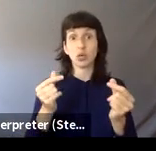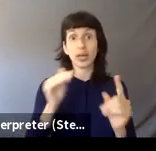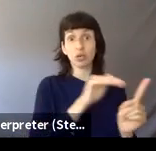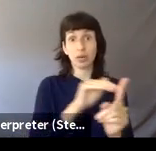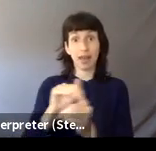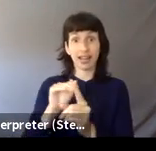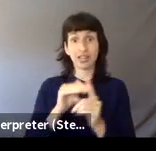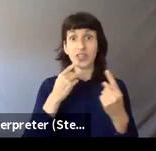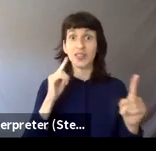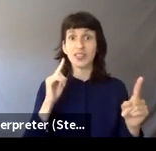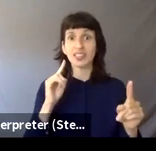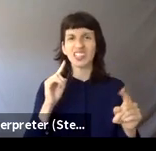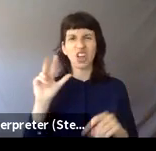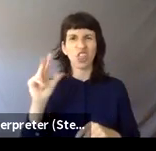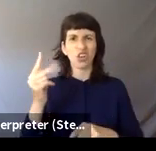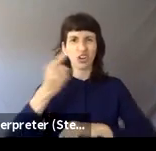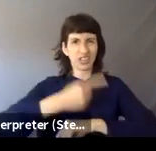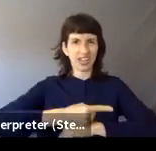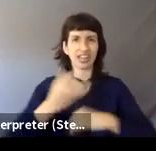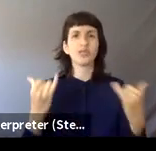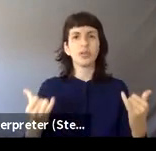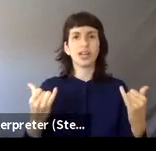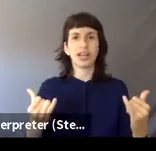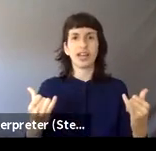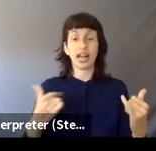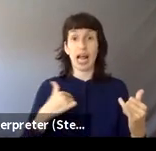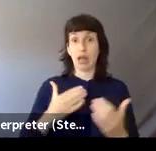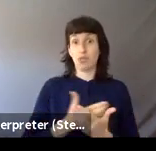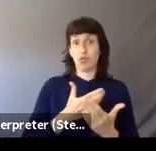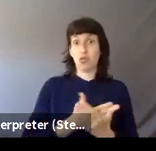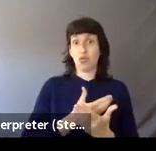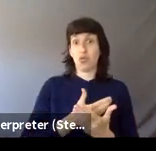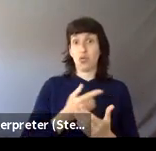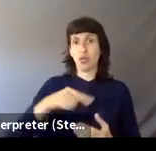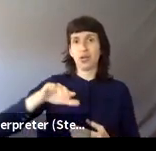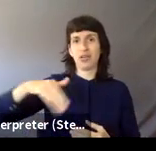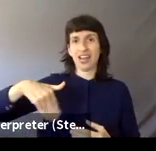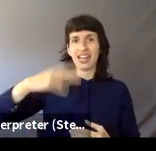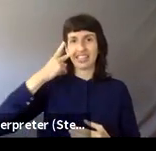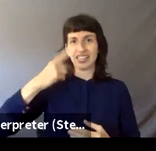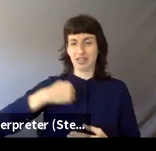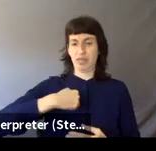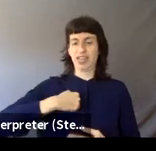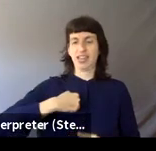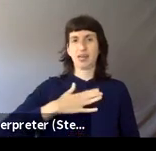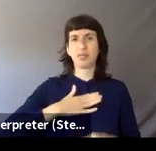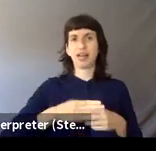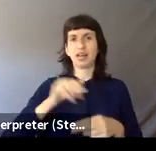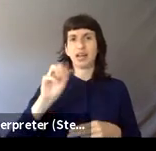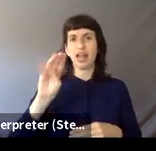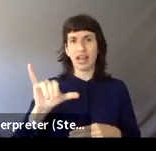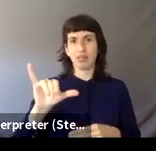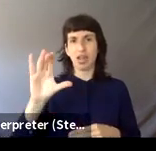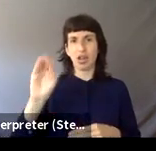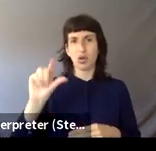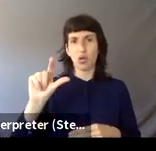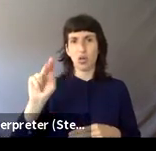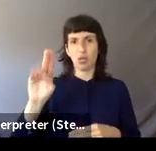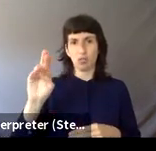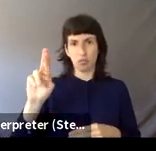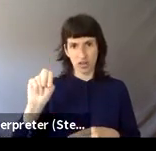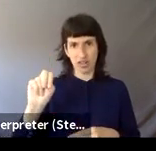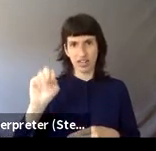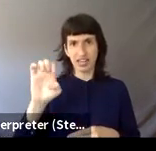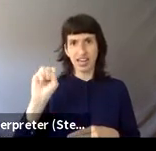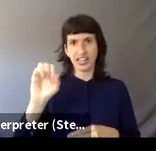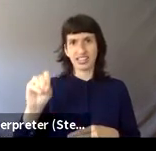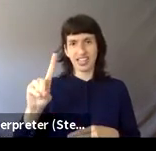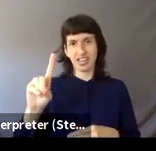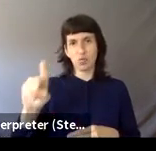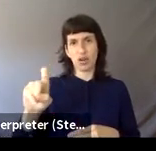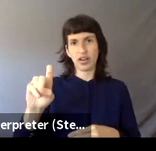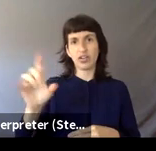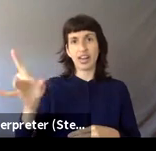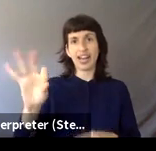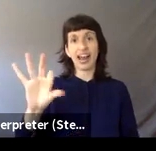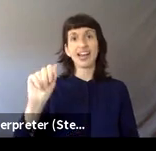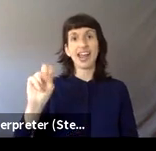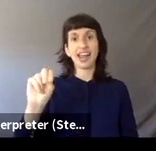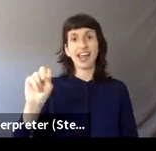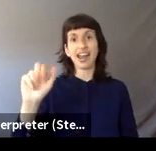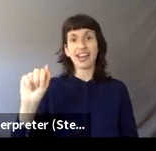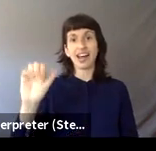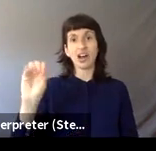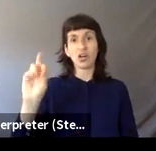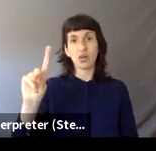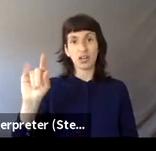As people are still entering, they'll be able to kind of catch up.